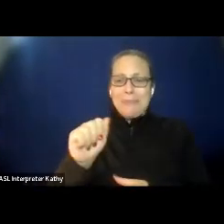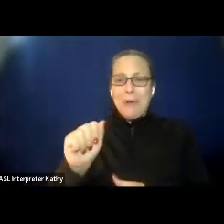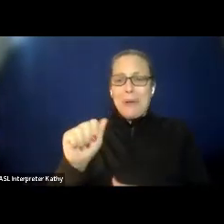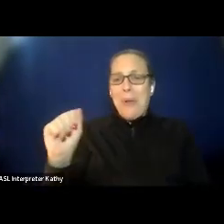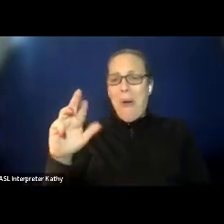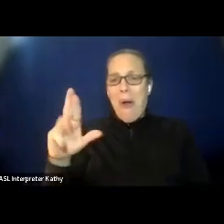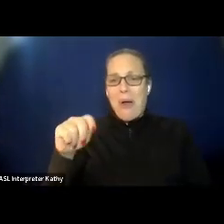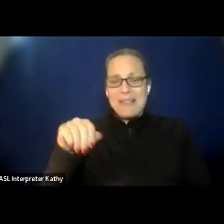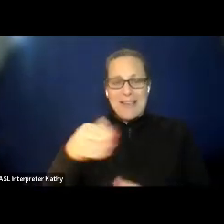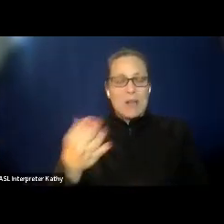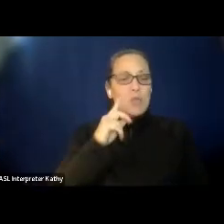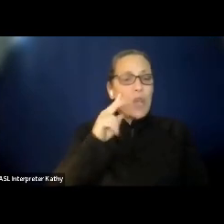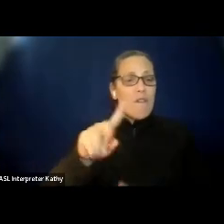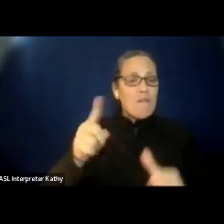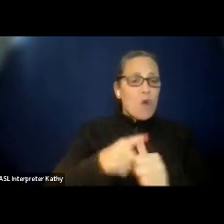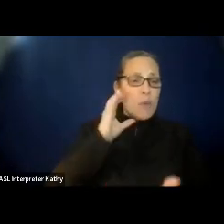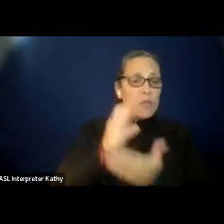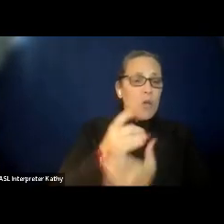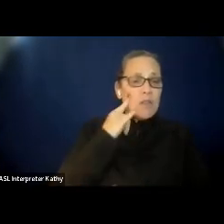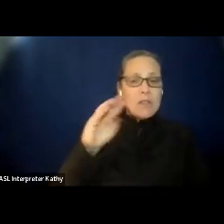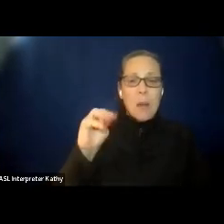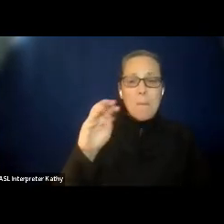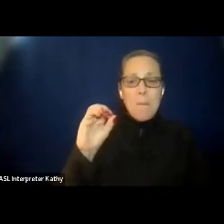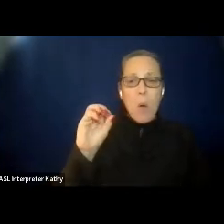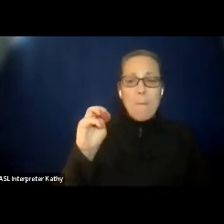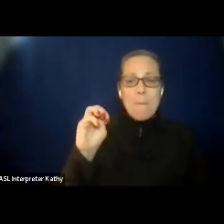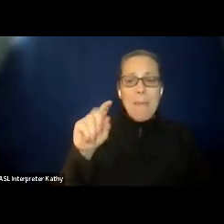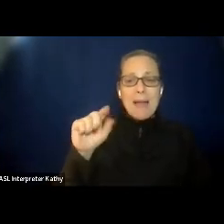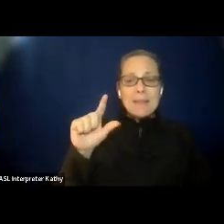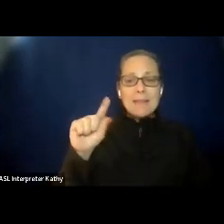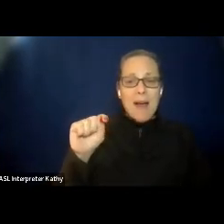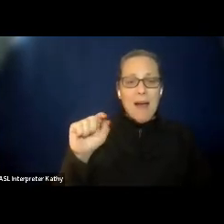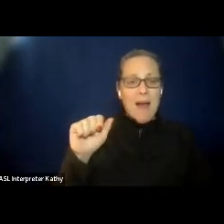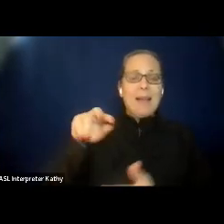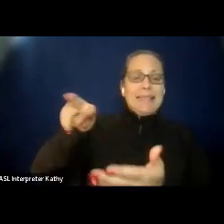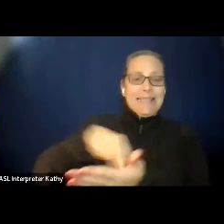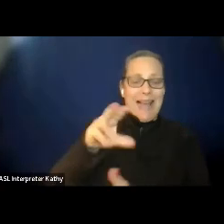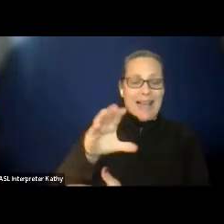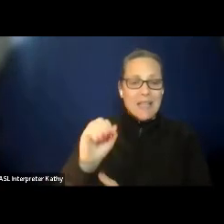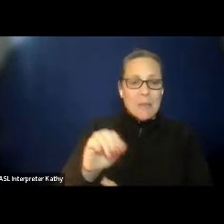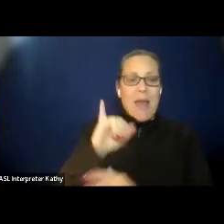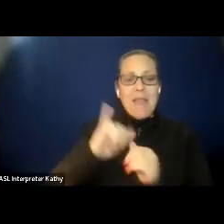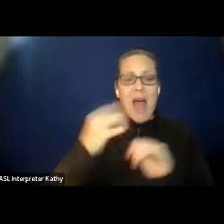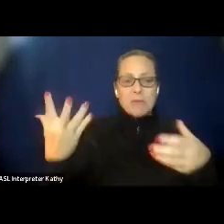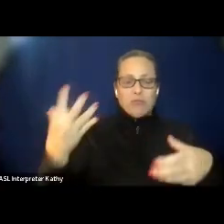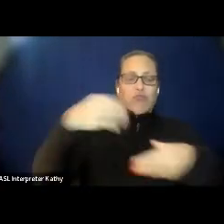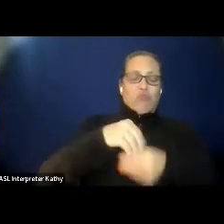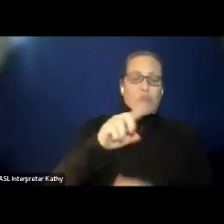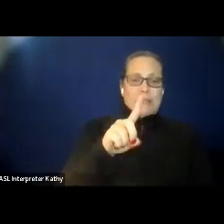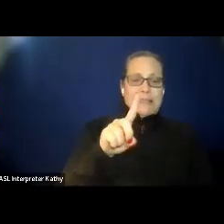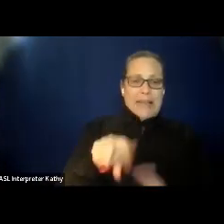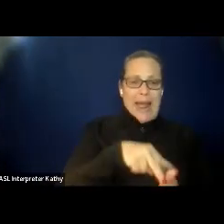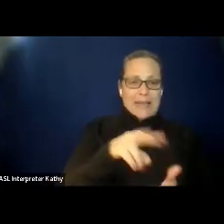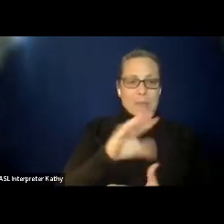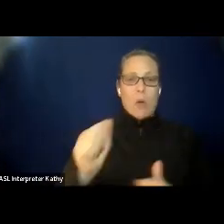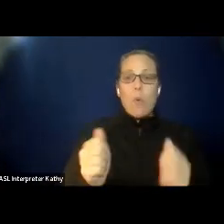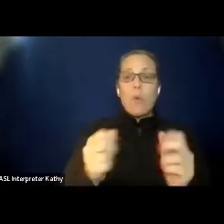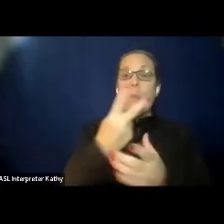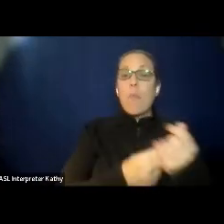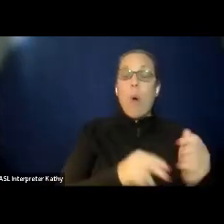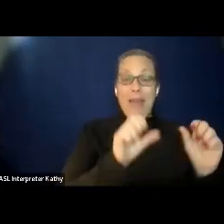happens to be kind of a really awesome epicenter of disability art. Here in this first photo is aI photo of Momenta